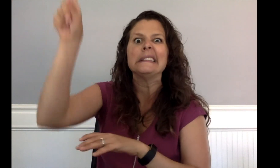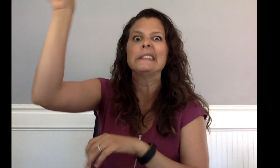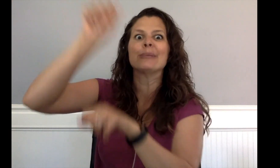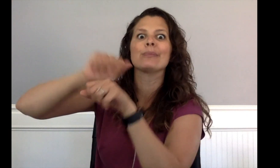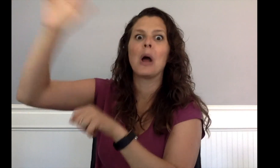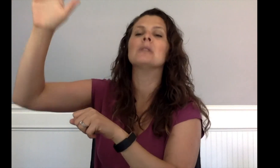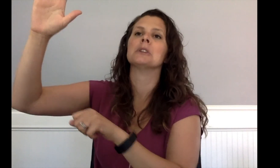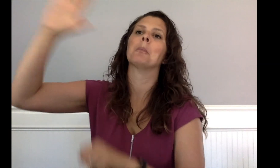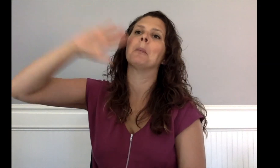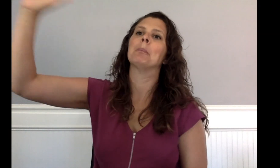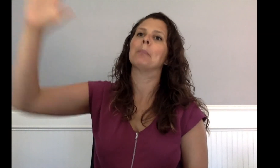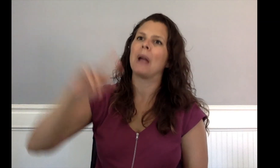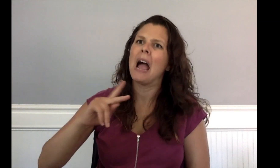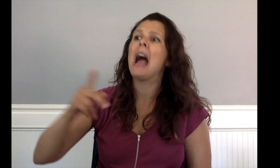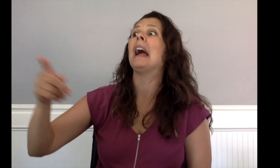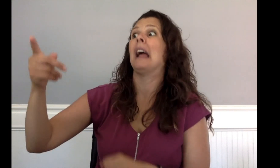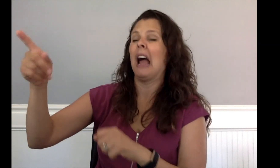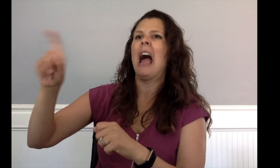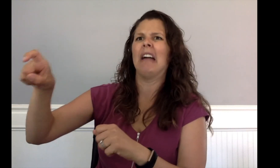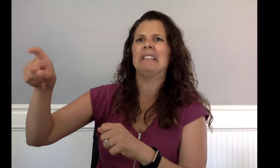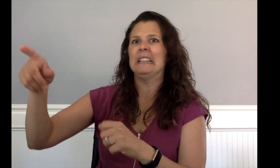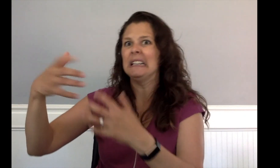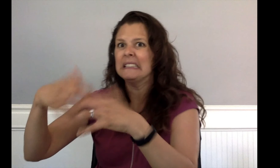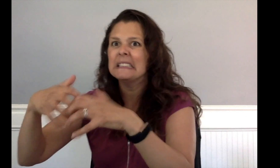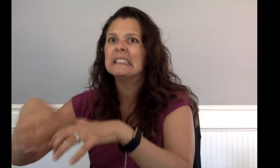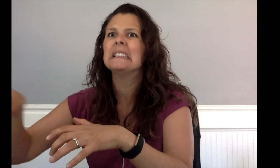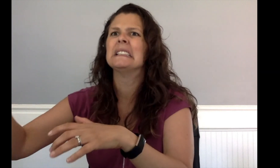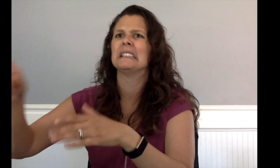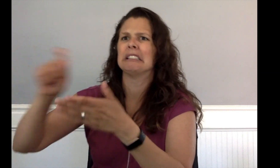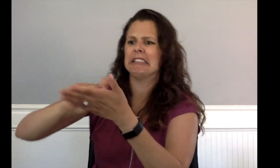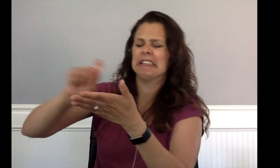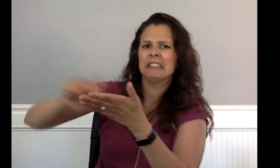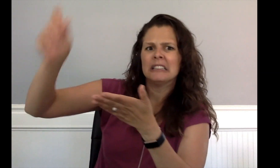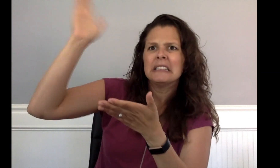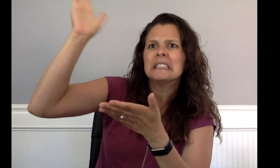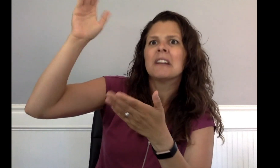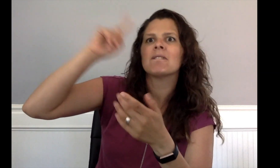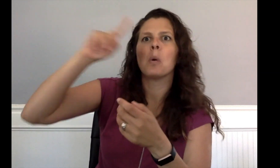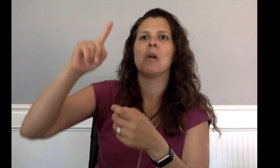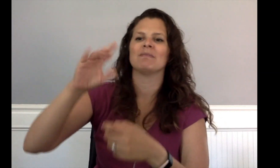when he’s home. He still has to write his speech